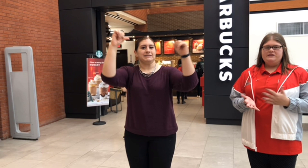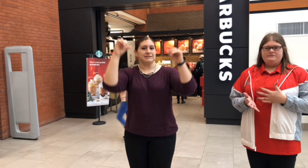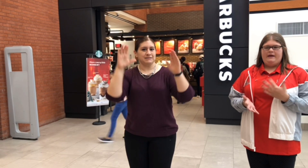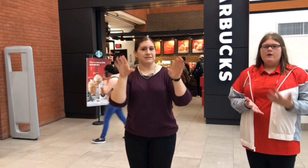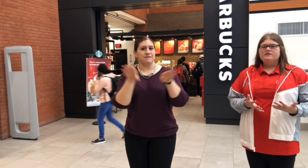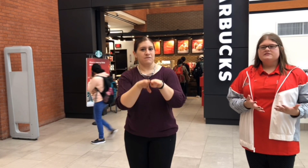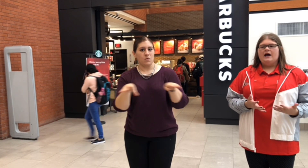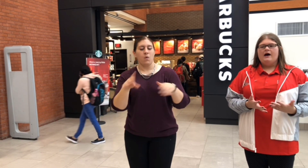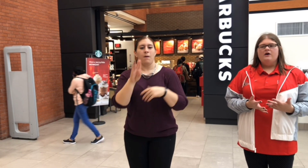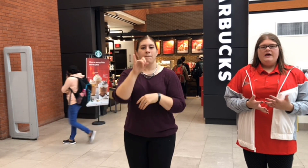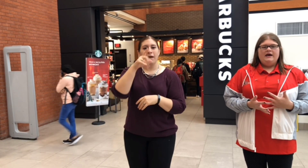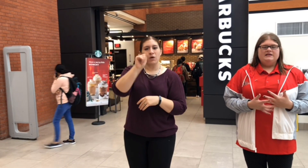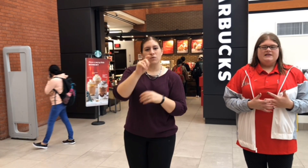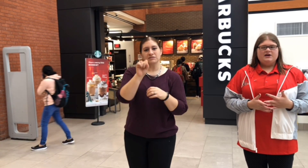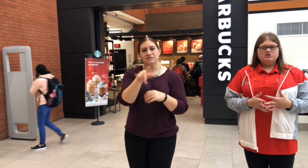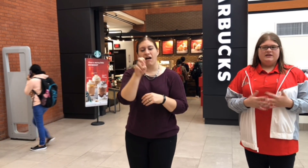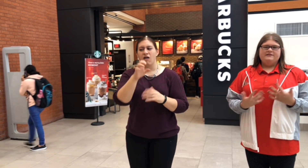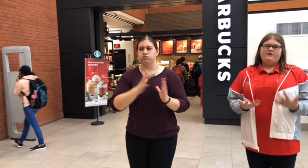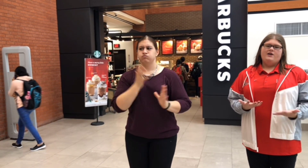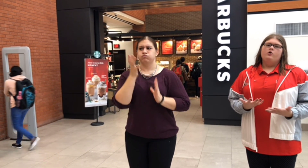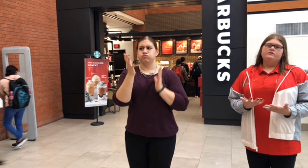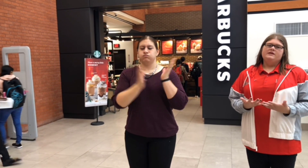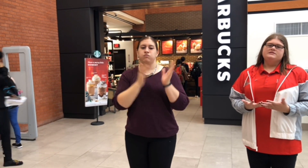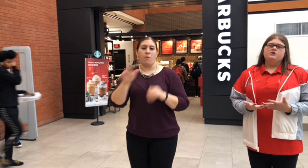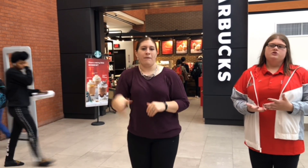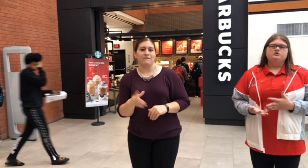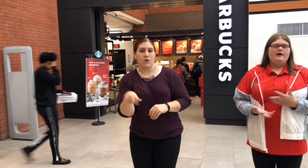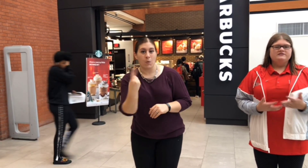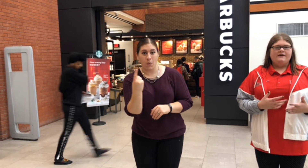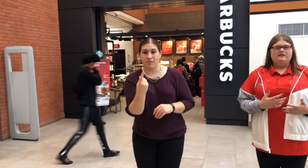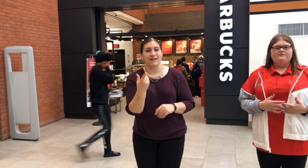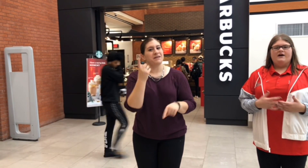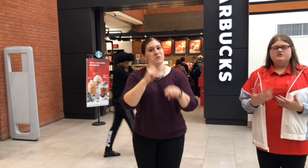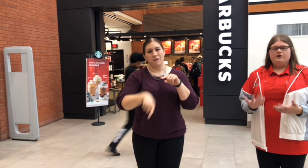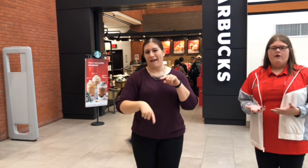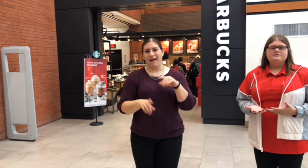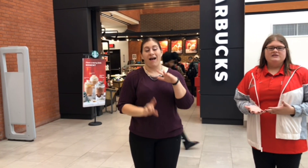it's banquet style and it's actually invite only so you'd need an invite to go up to